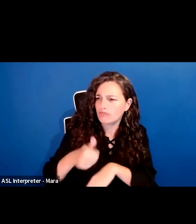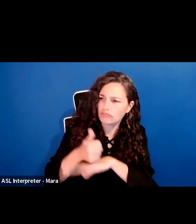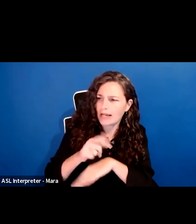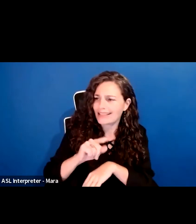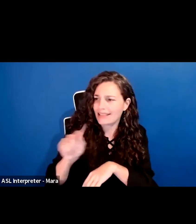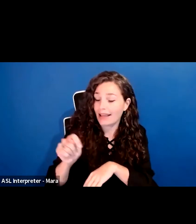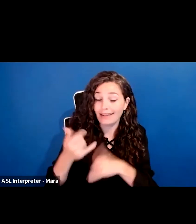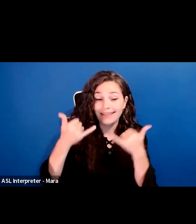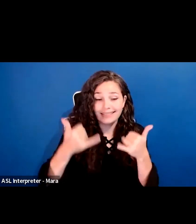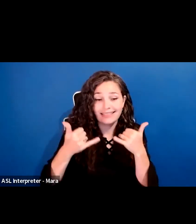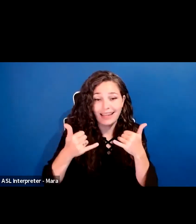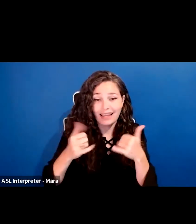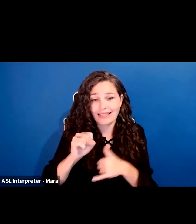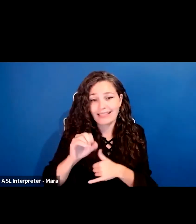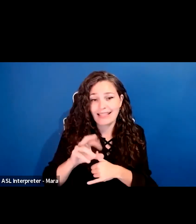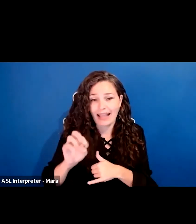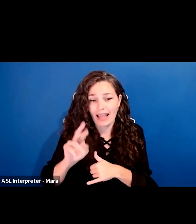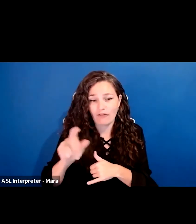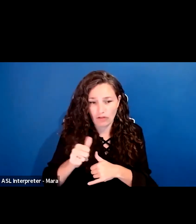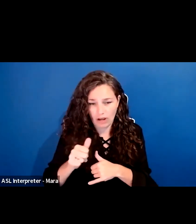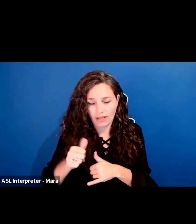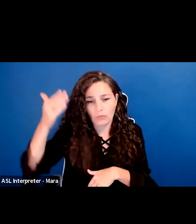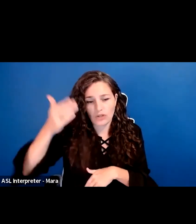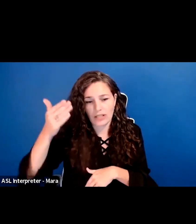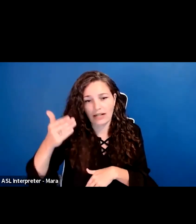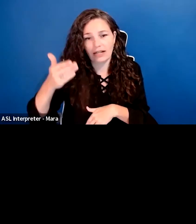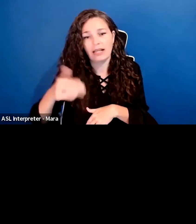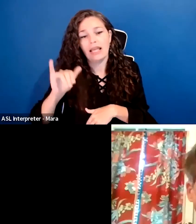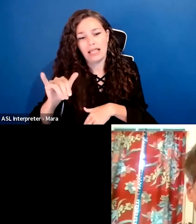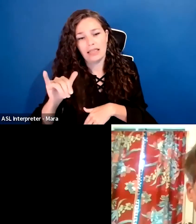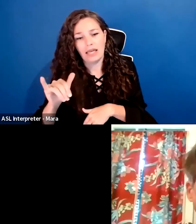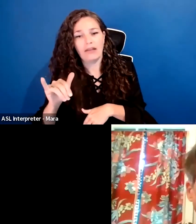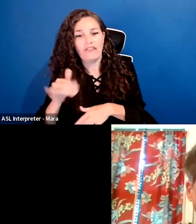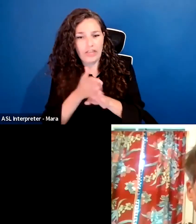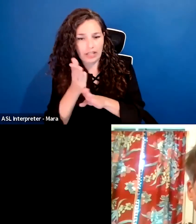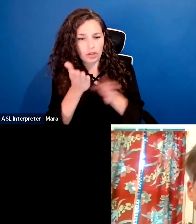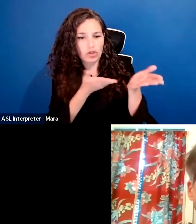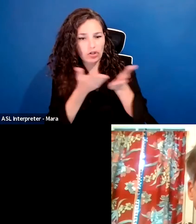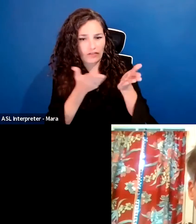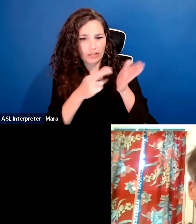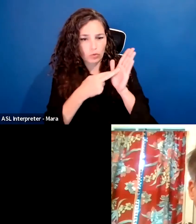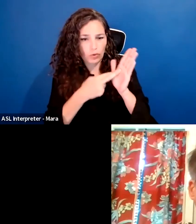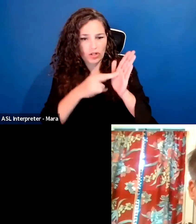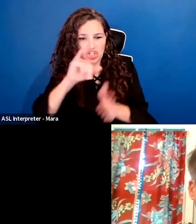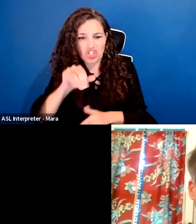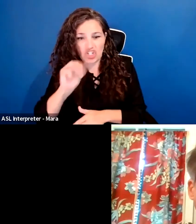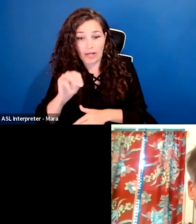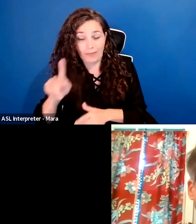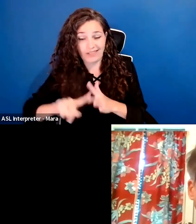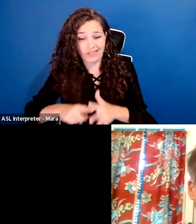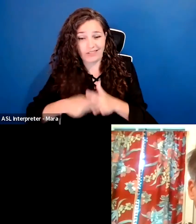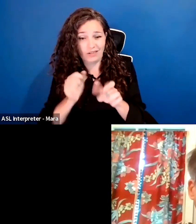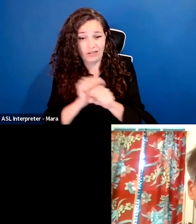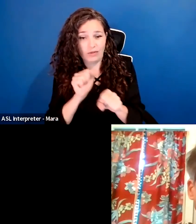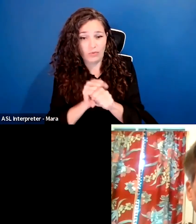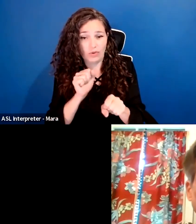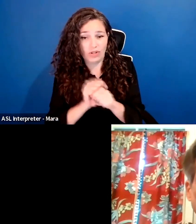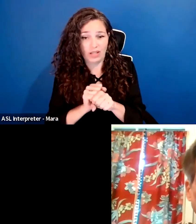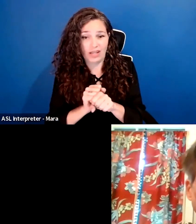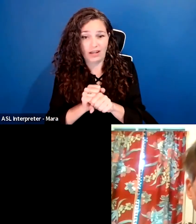after executive director field services, Jim Damis. Jim began his career at SAG after over 30 years ago